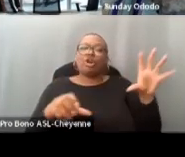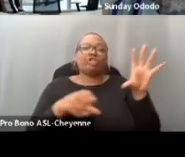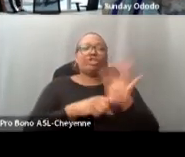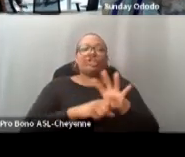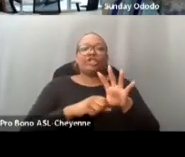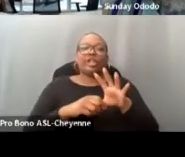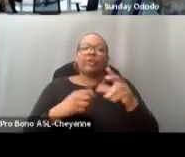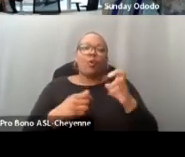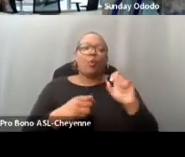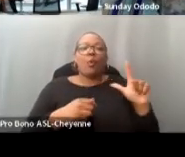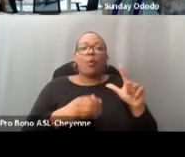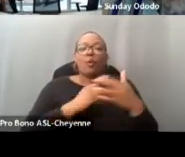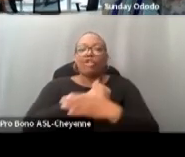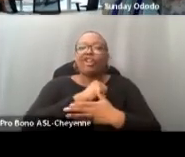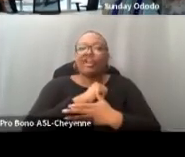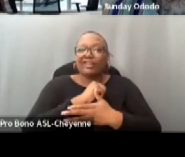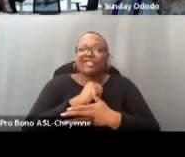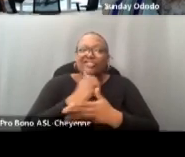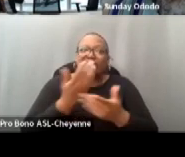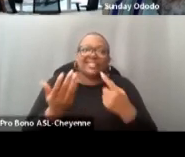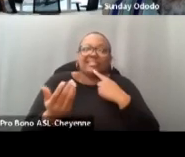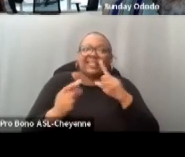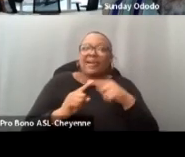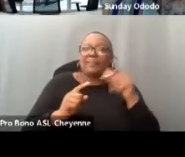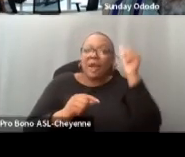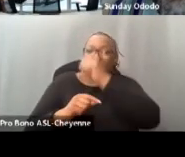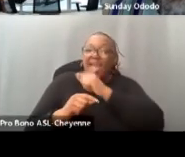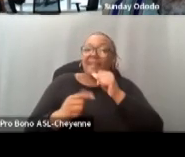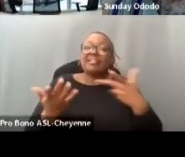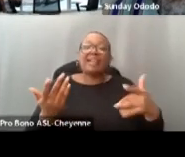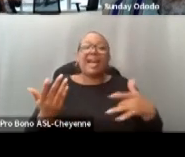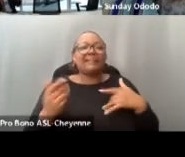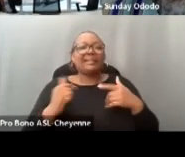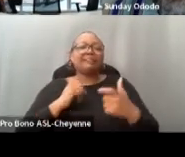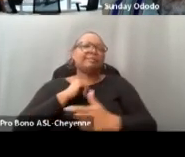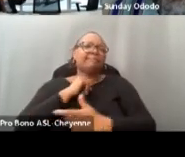so I'm kind of tempted to think about this soft power